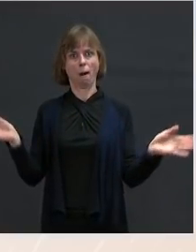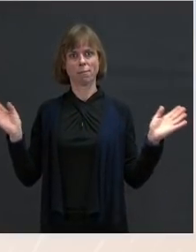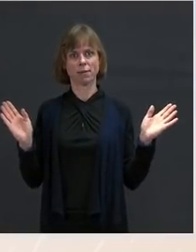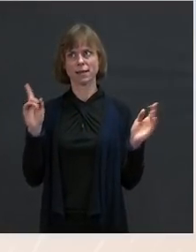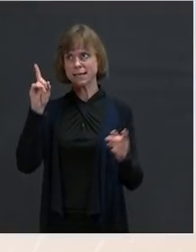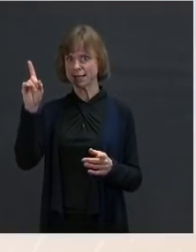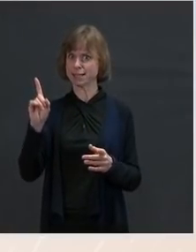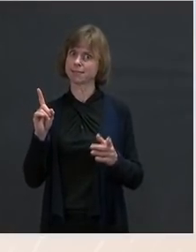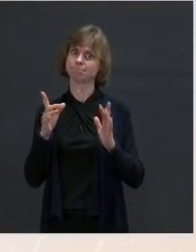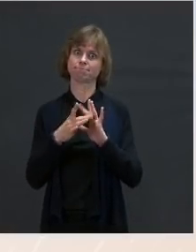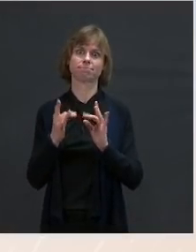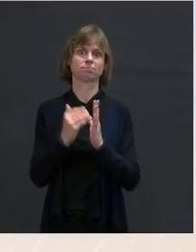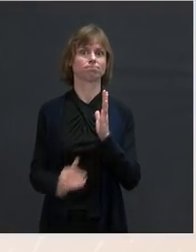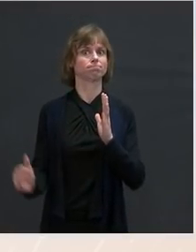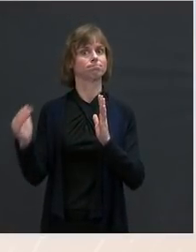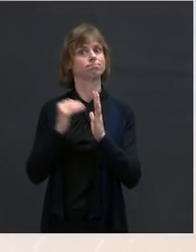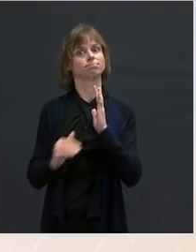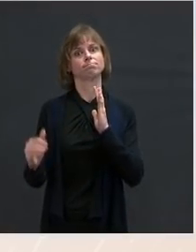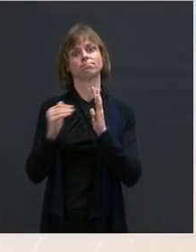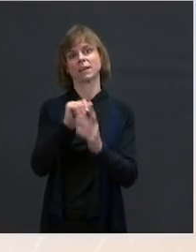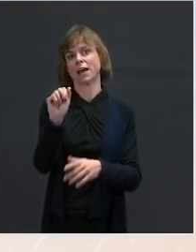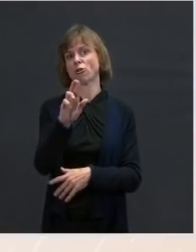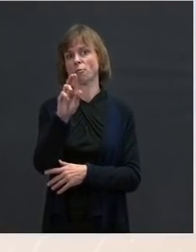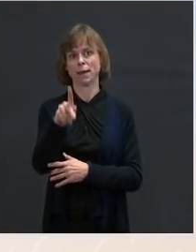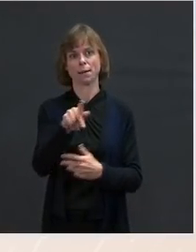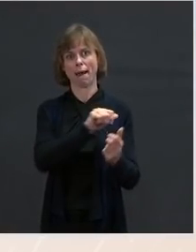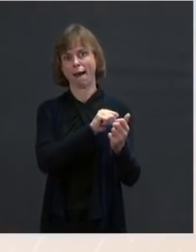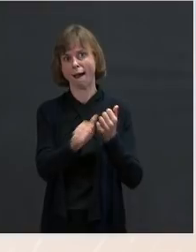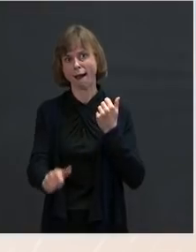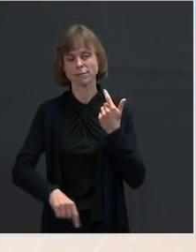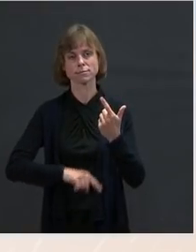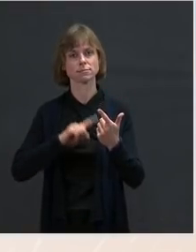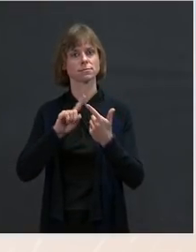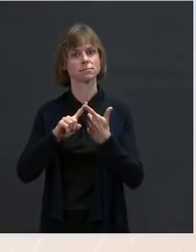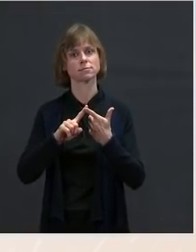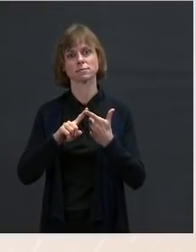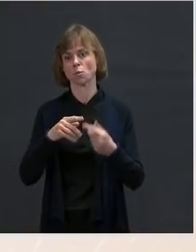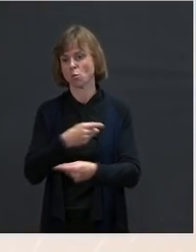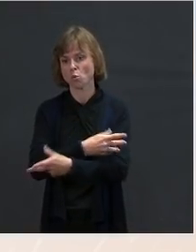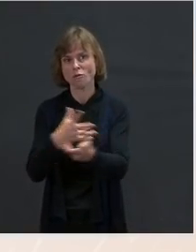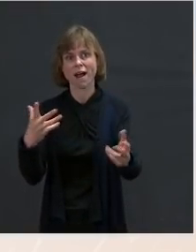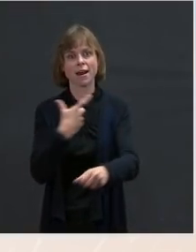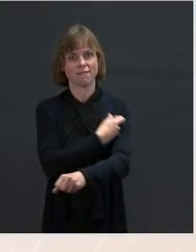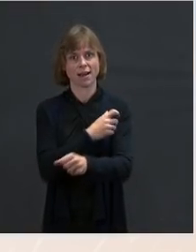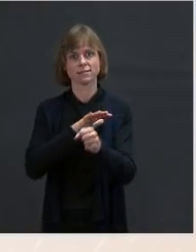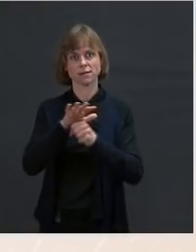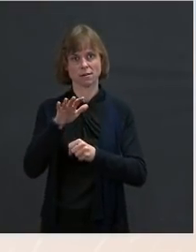is on getting the American Rescue Plan passed, ensuring we have enough vaccines to vaccinate 300 million Americans.